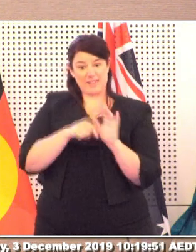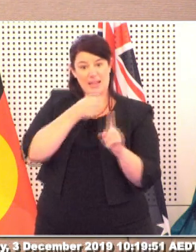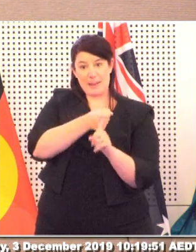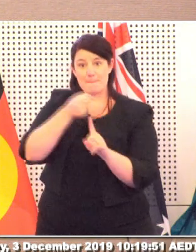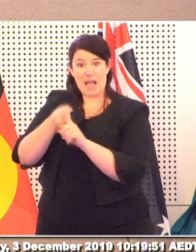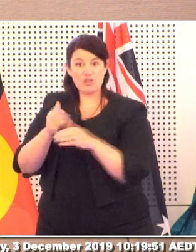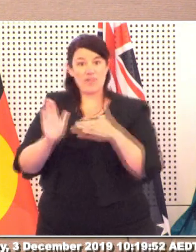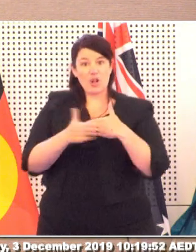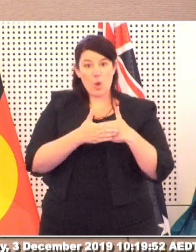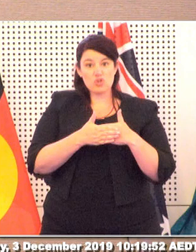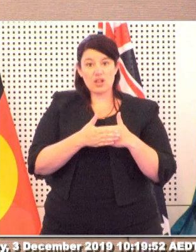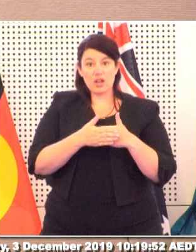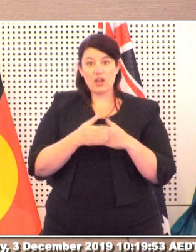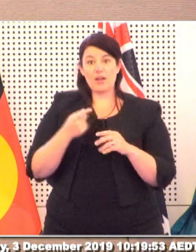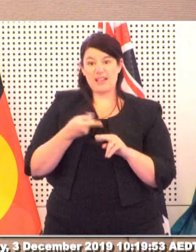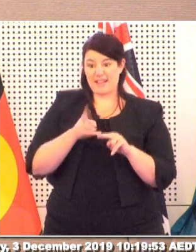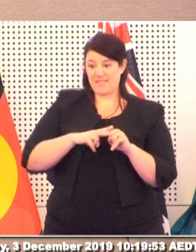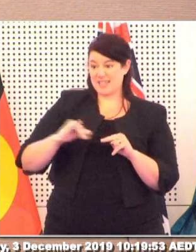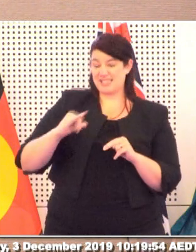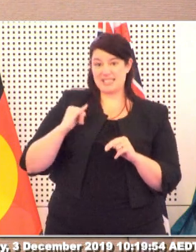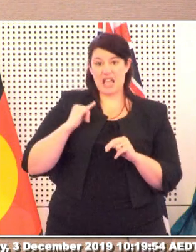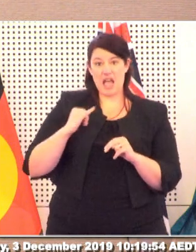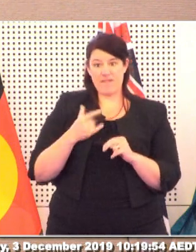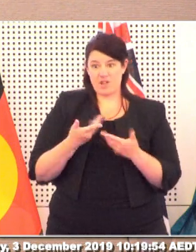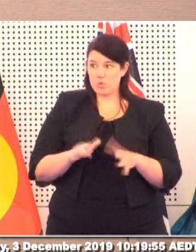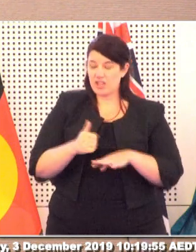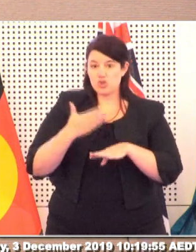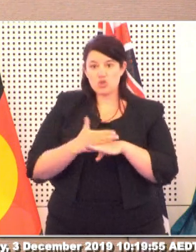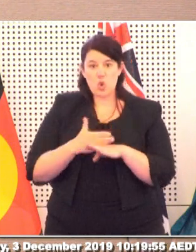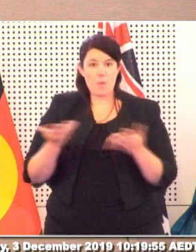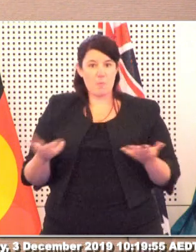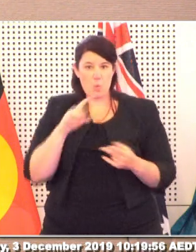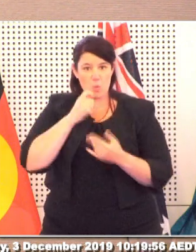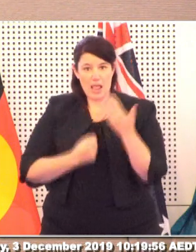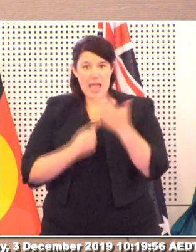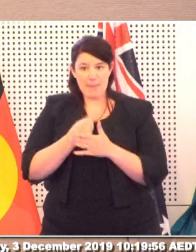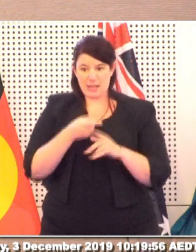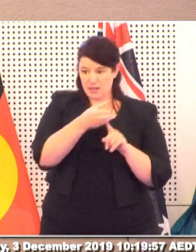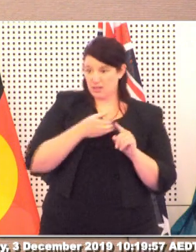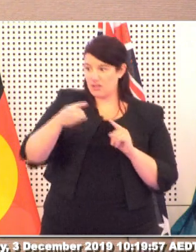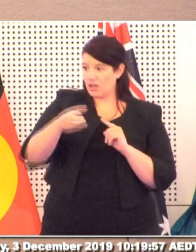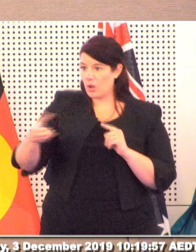closing on staffing institutions and issues around redeployment of staff.